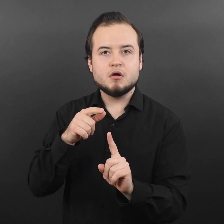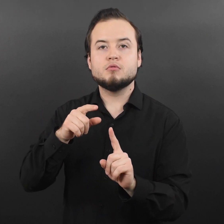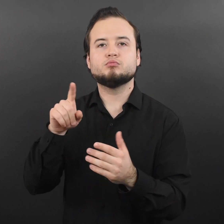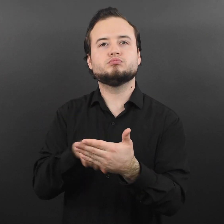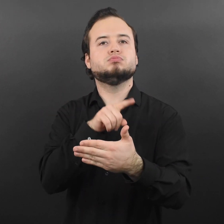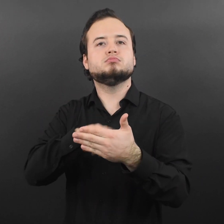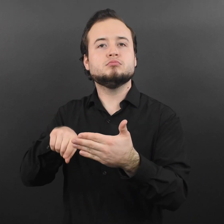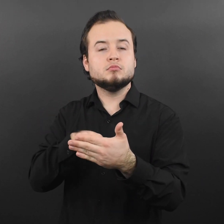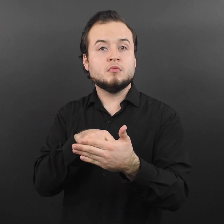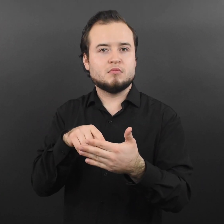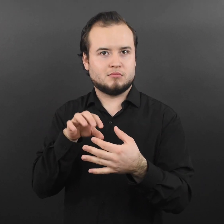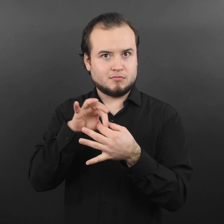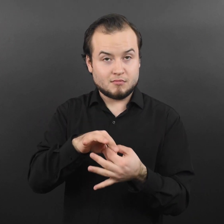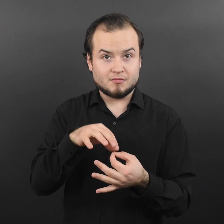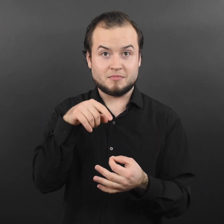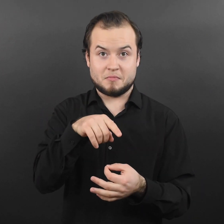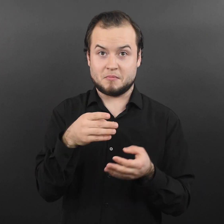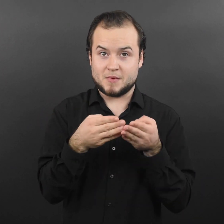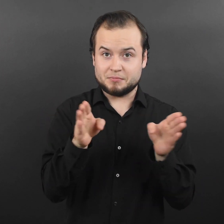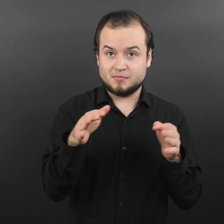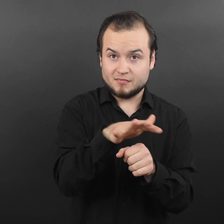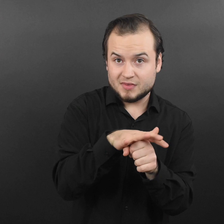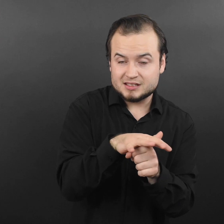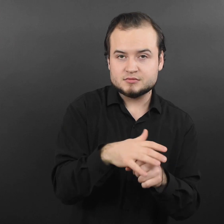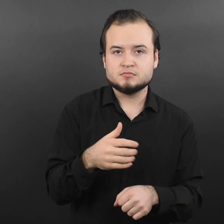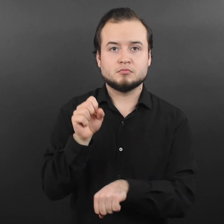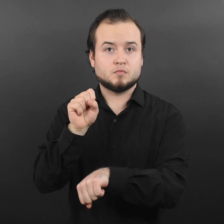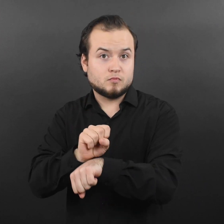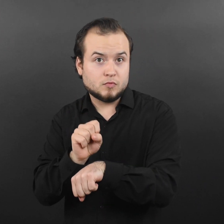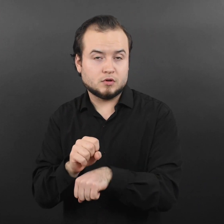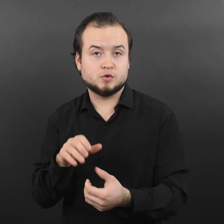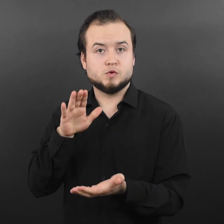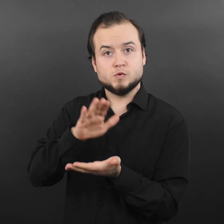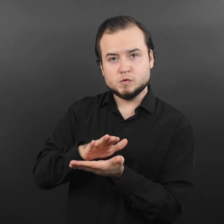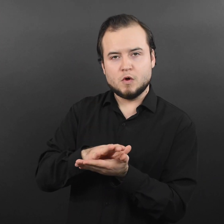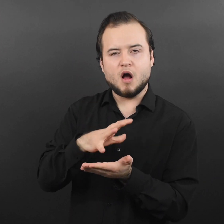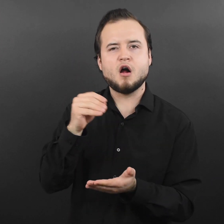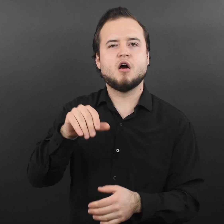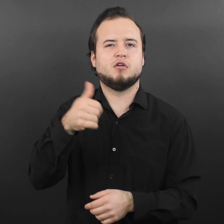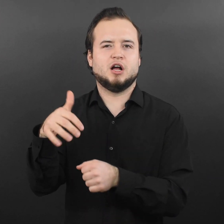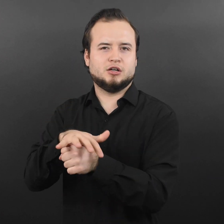in public places, employment, schools, and other areas.